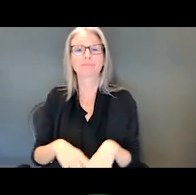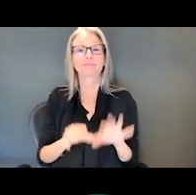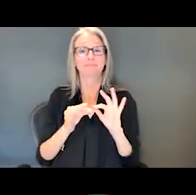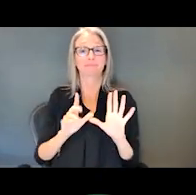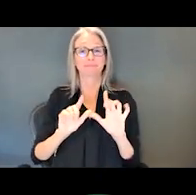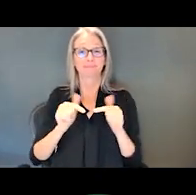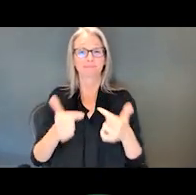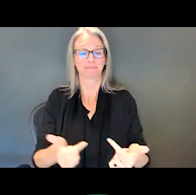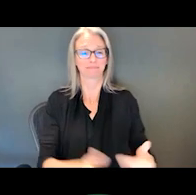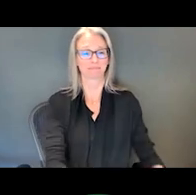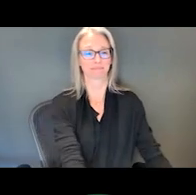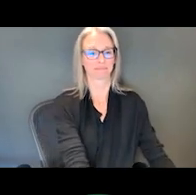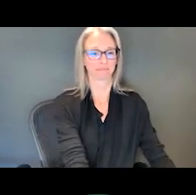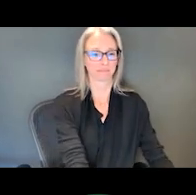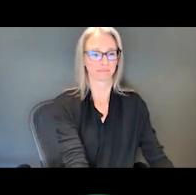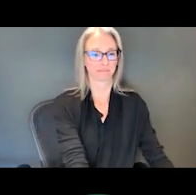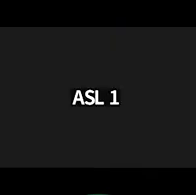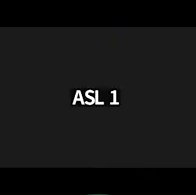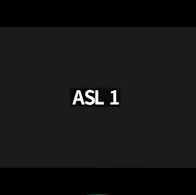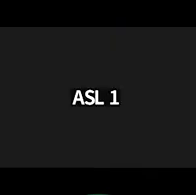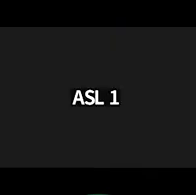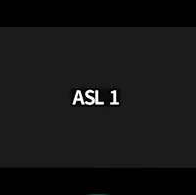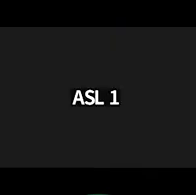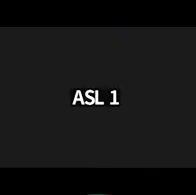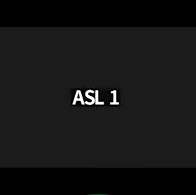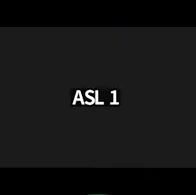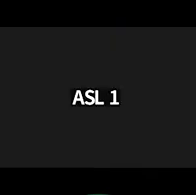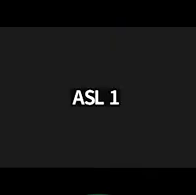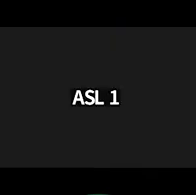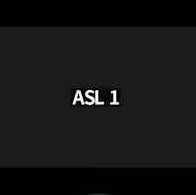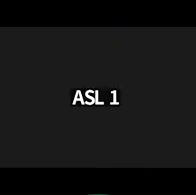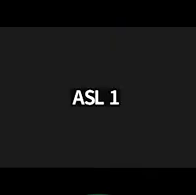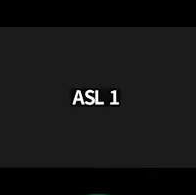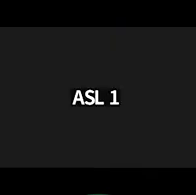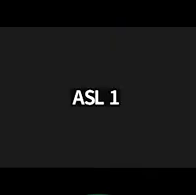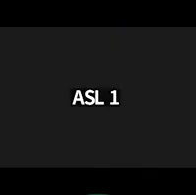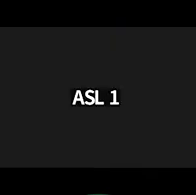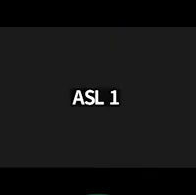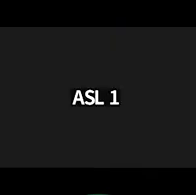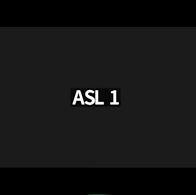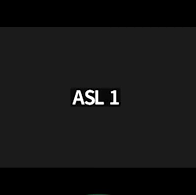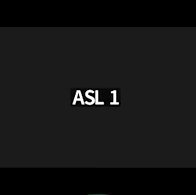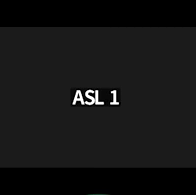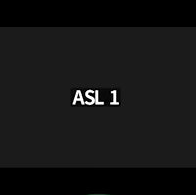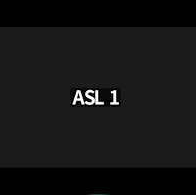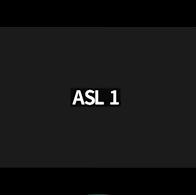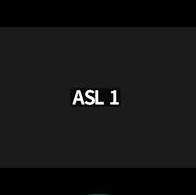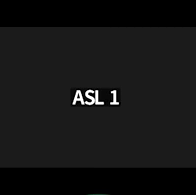really early. I think that if we set a precedent for inclusive mindset, you know, from the ground up.